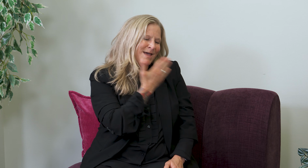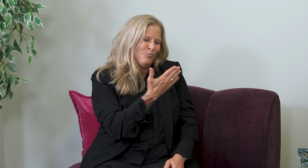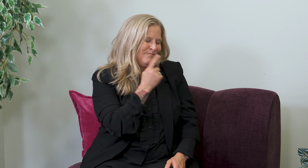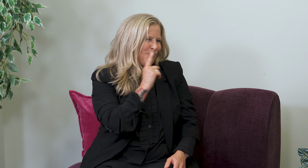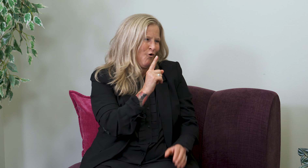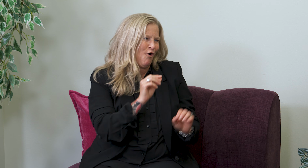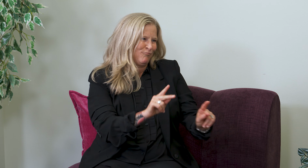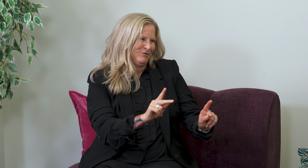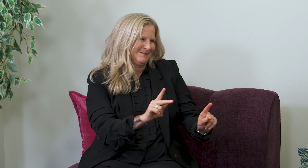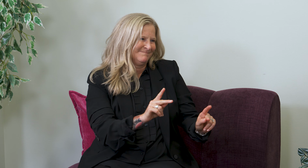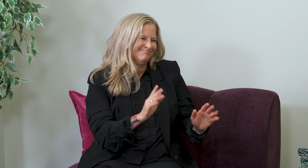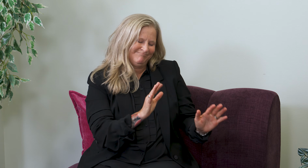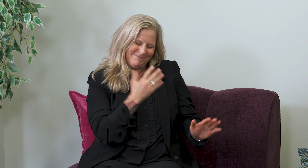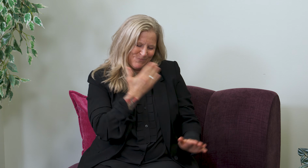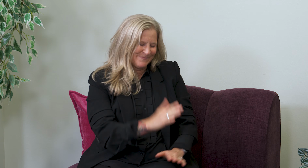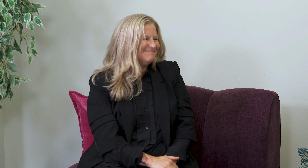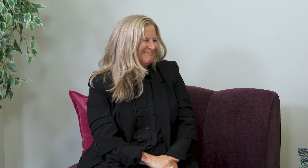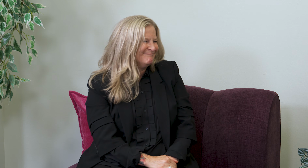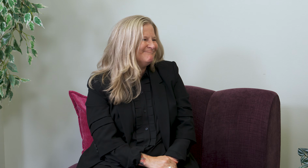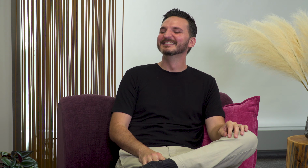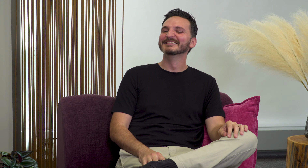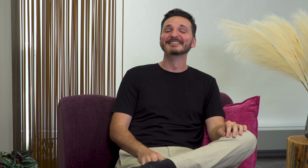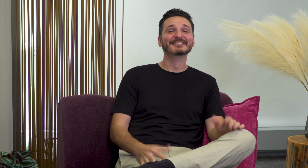It's been my pleasure and thank you for the opportunity.